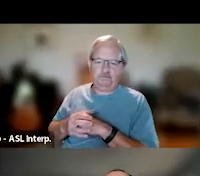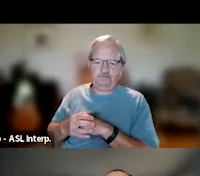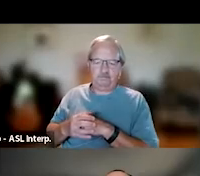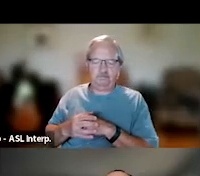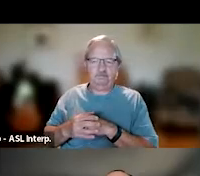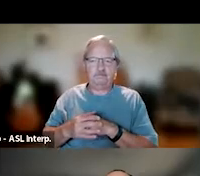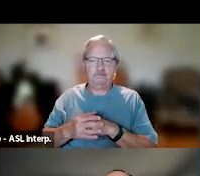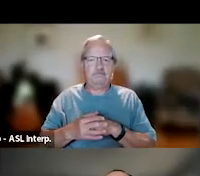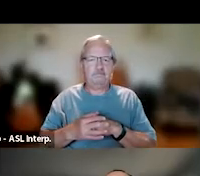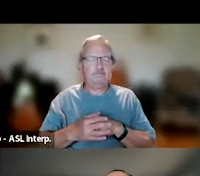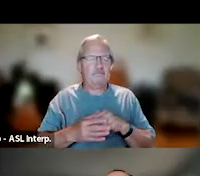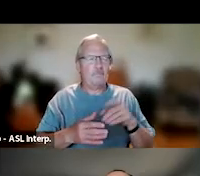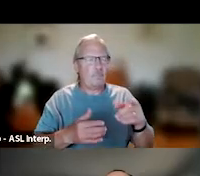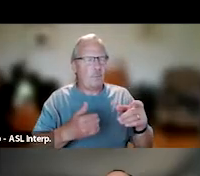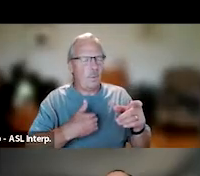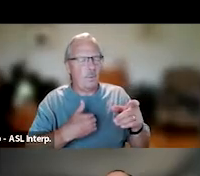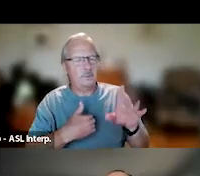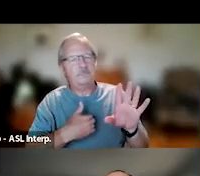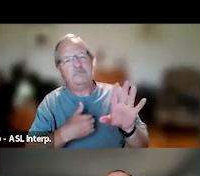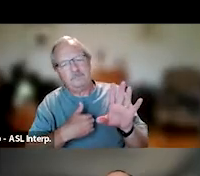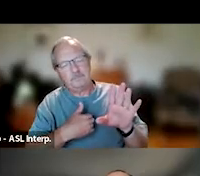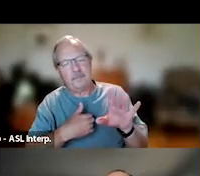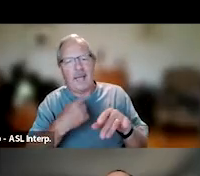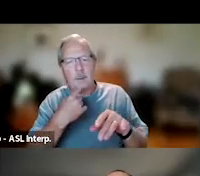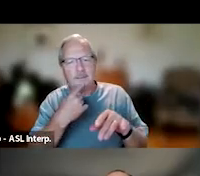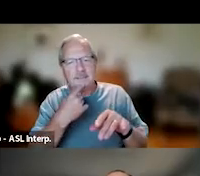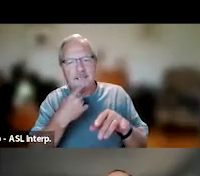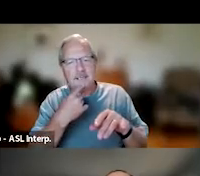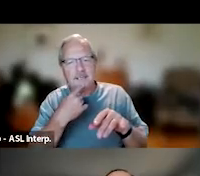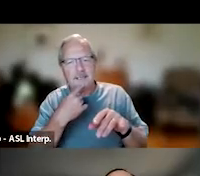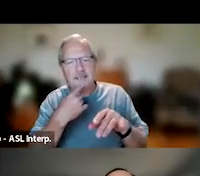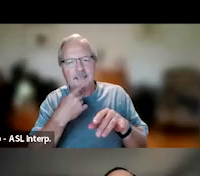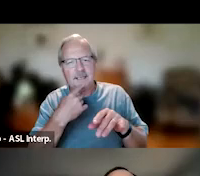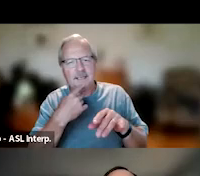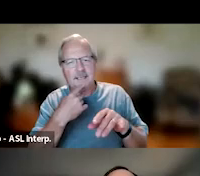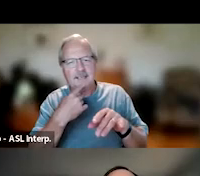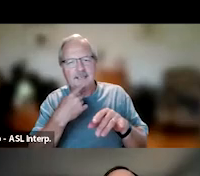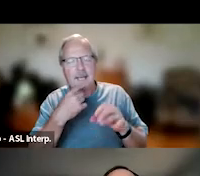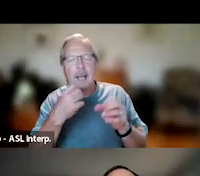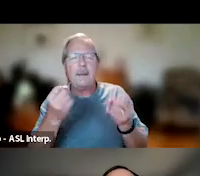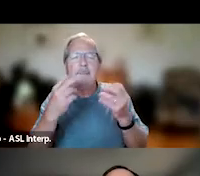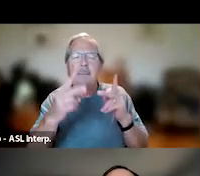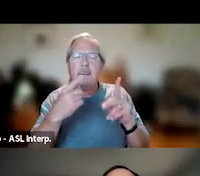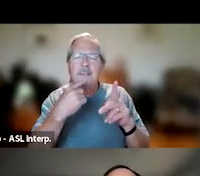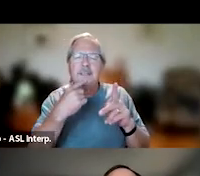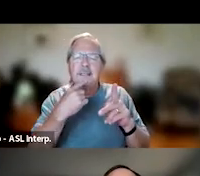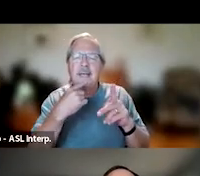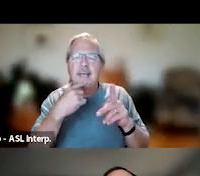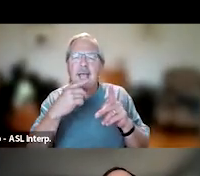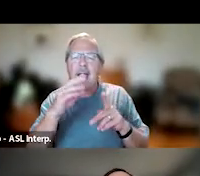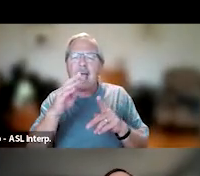So we did have a follow-up. Well, I will say that they, many people were saying base camp is awesome and that's a great use.